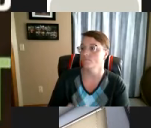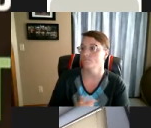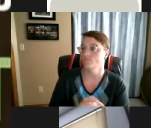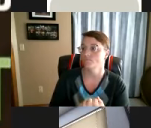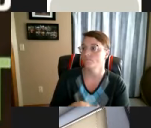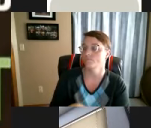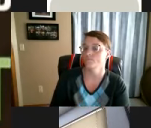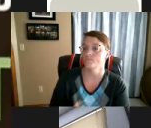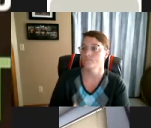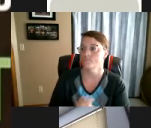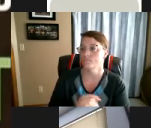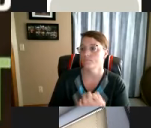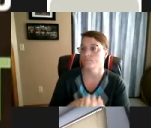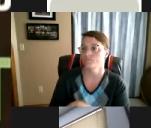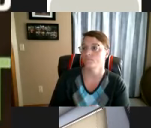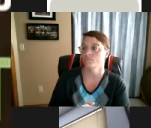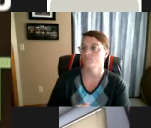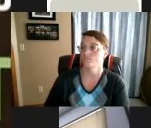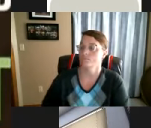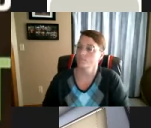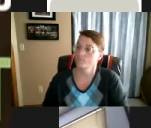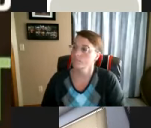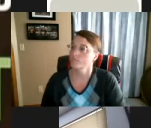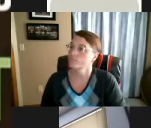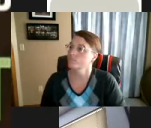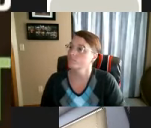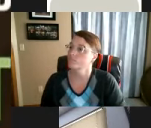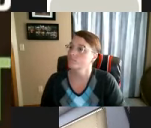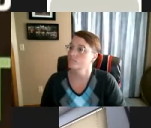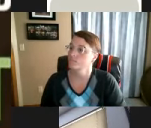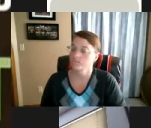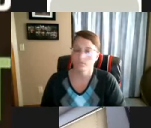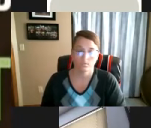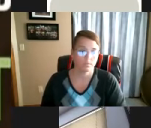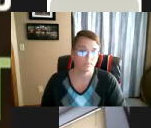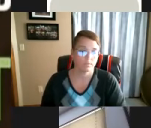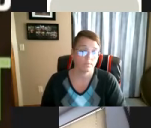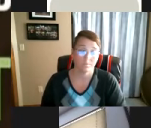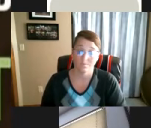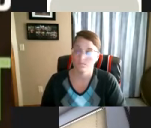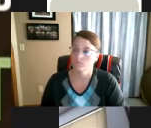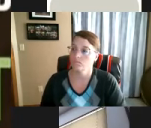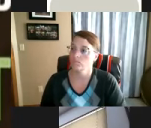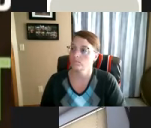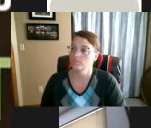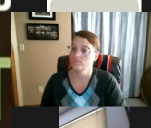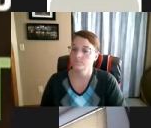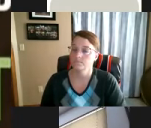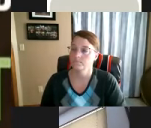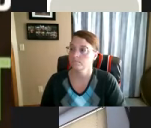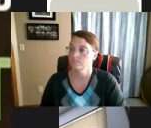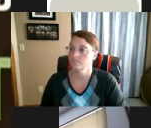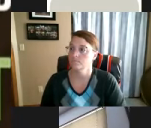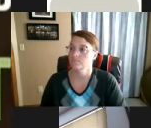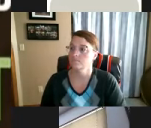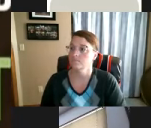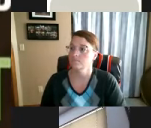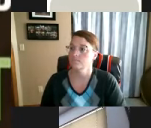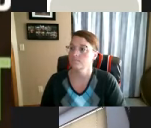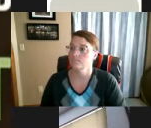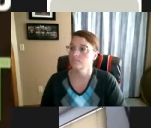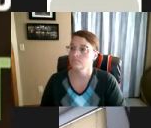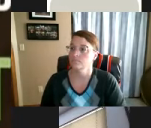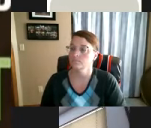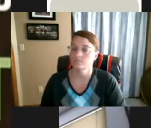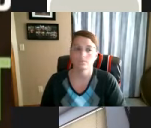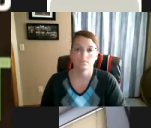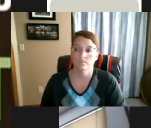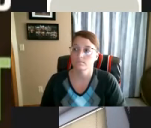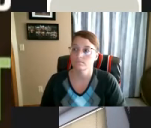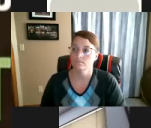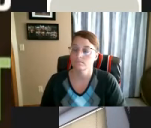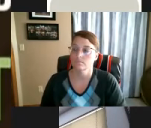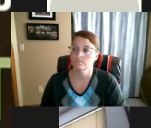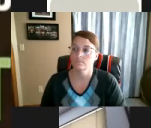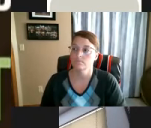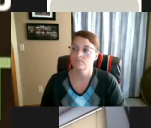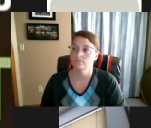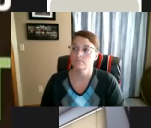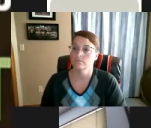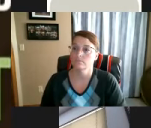in that way; physical, developmental, invisible, visible. But the truth is, they all matter.